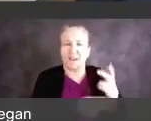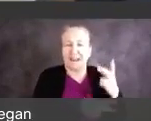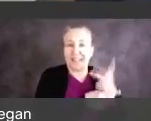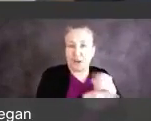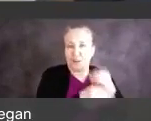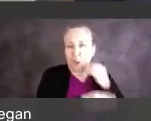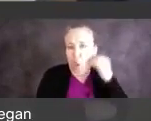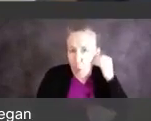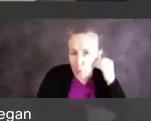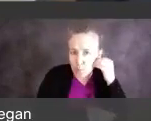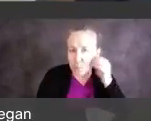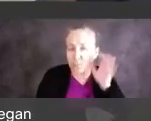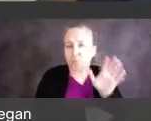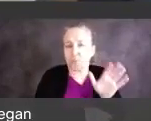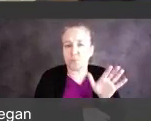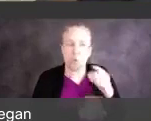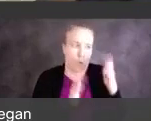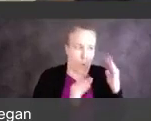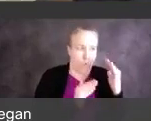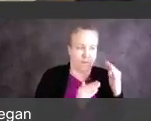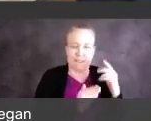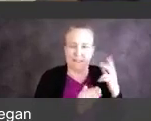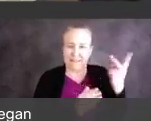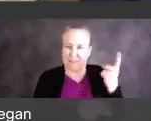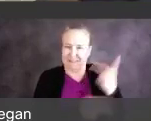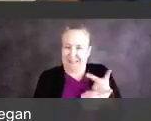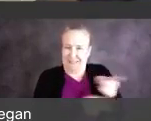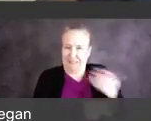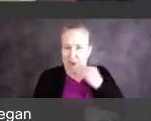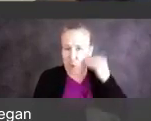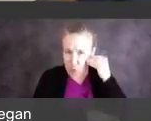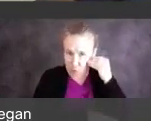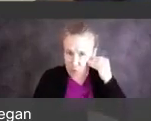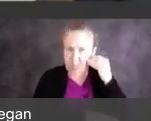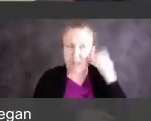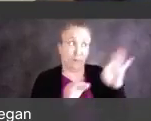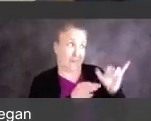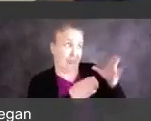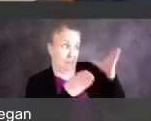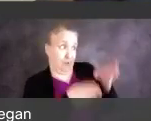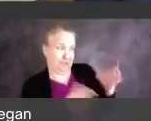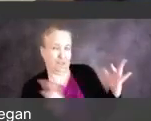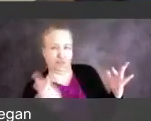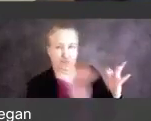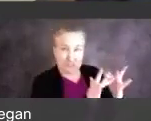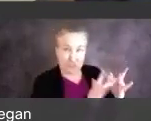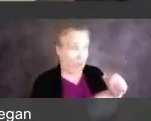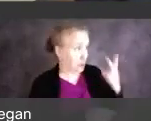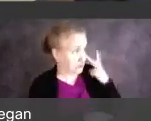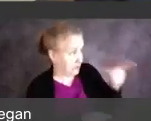individual, hopefully, and I would reach out to them to start to see if they have been able to obtain